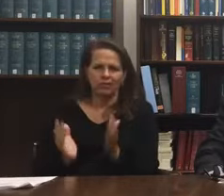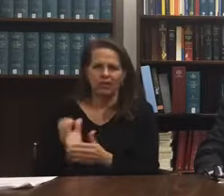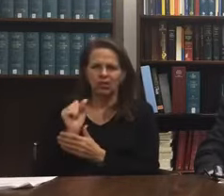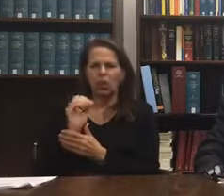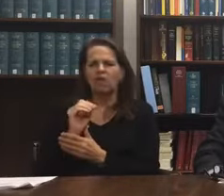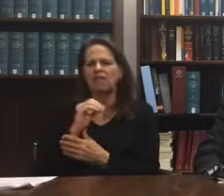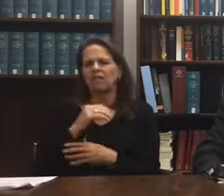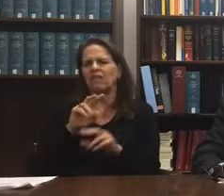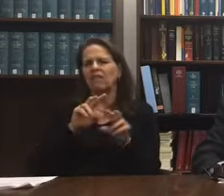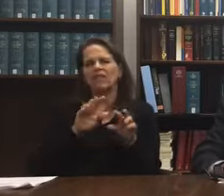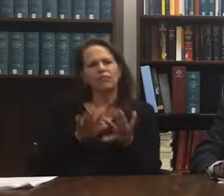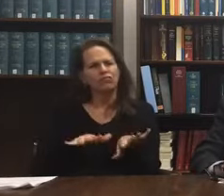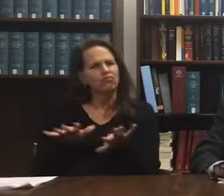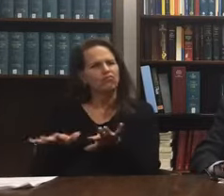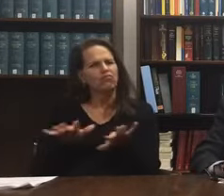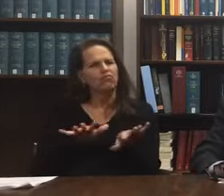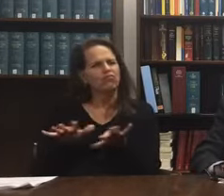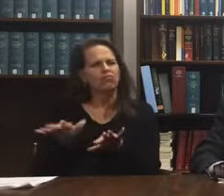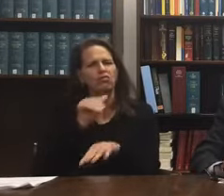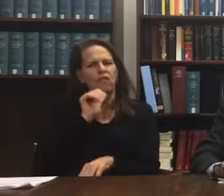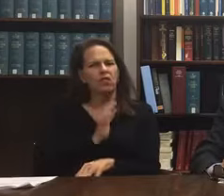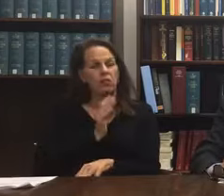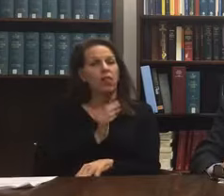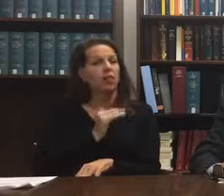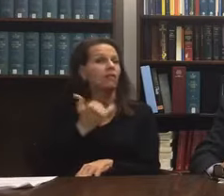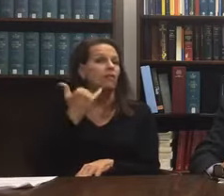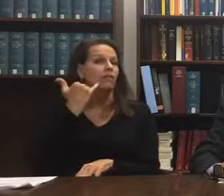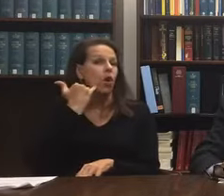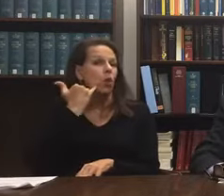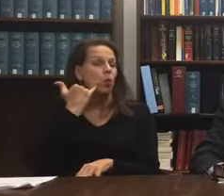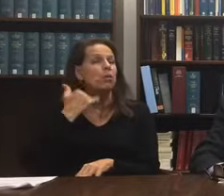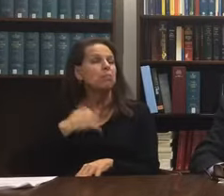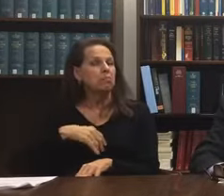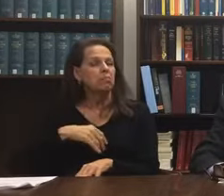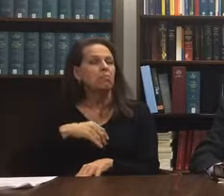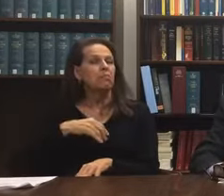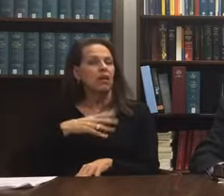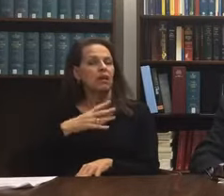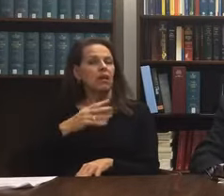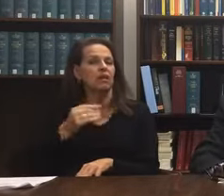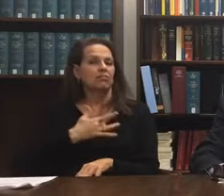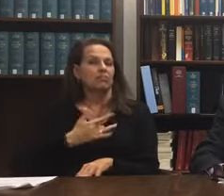they're typically over the phone and the hearing officer is not a lawyer or a